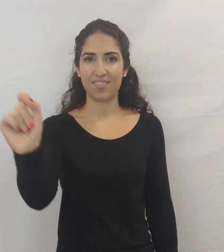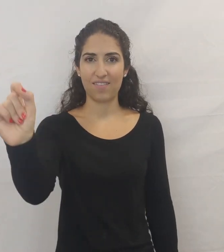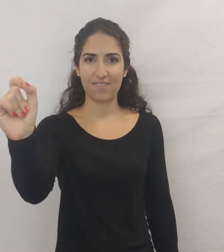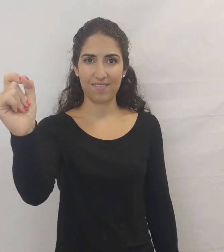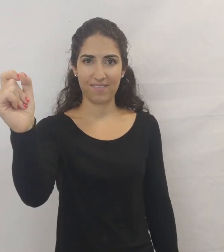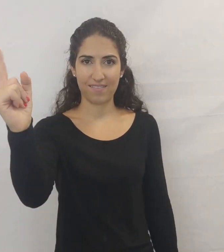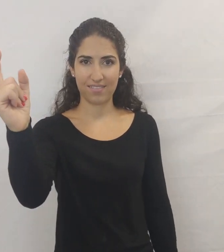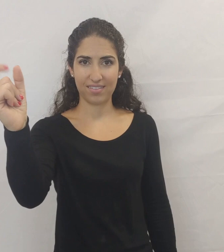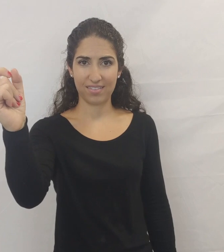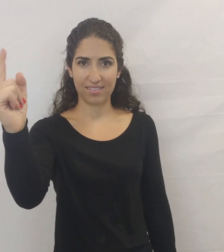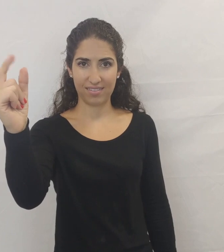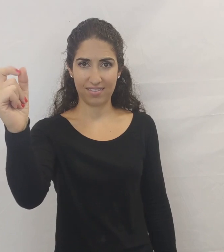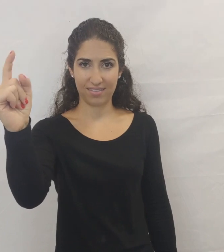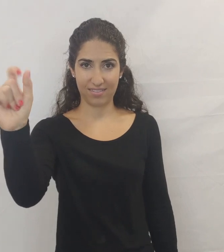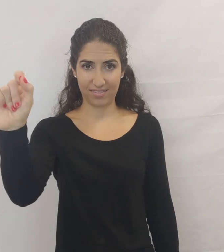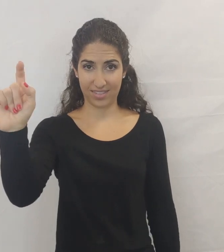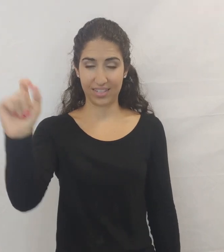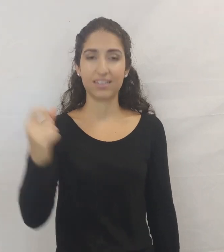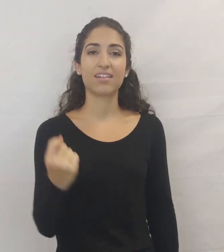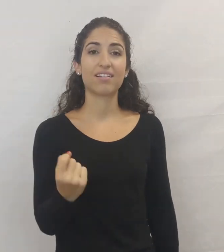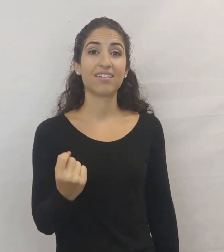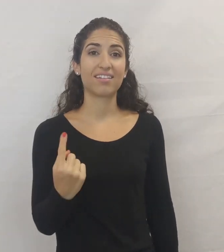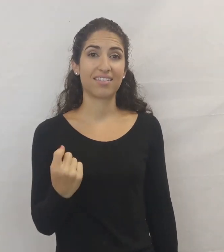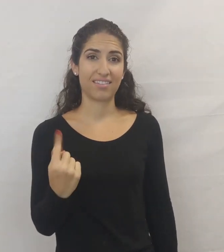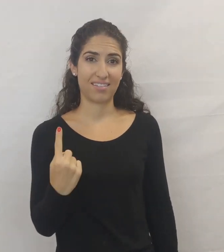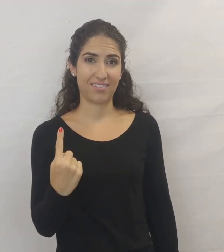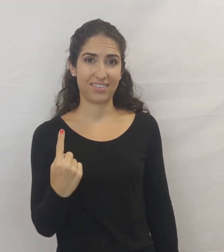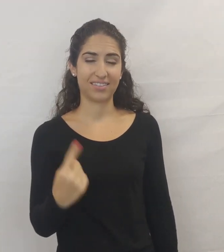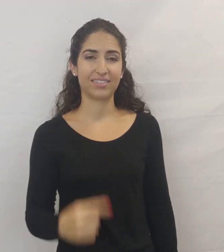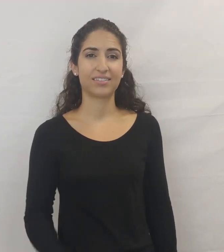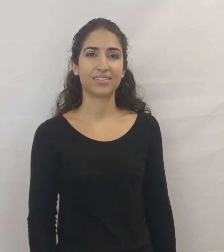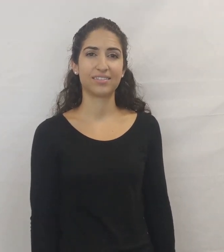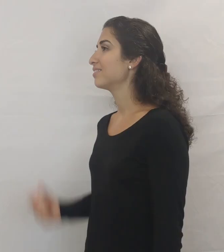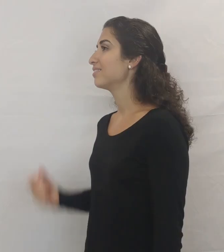We're flicking the index finger upward: 11.